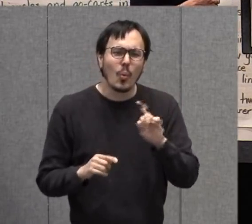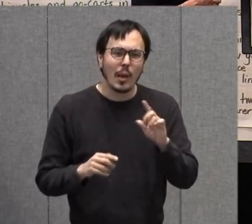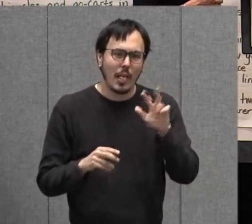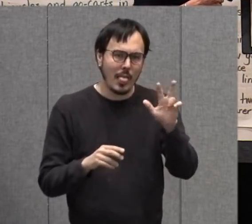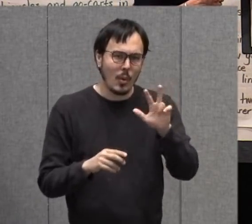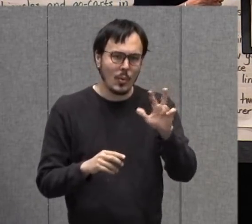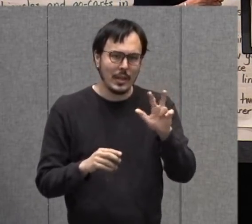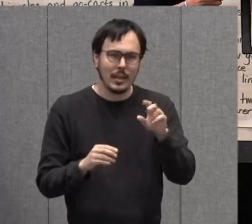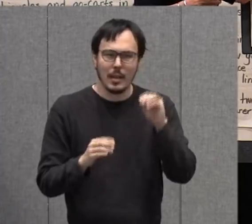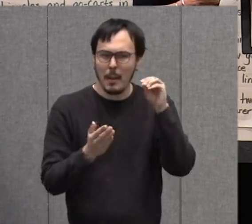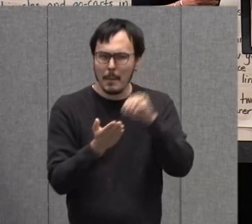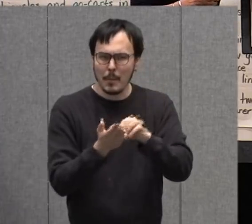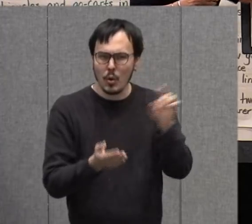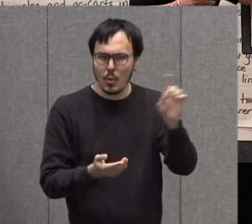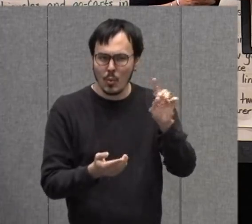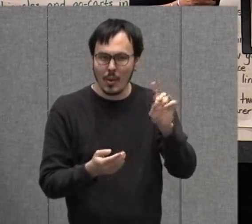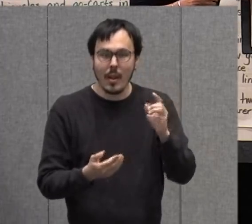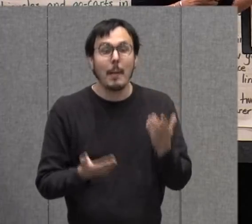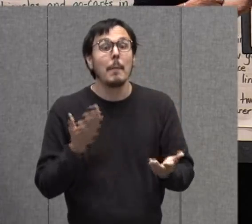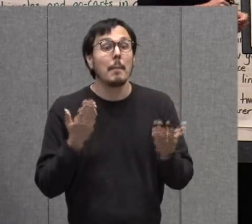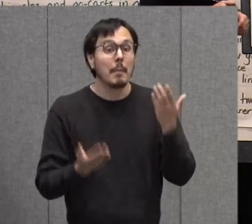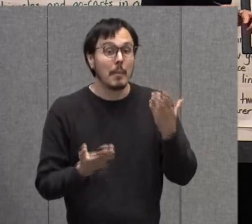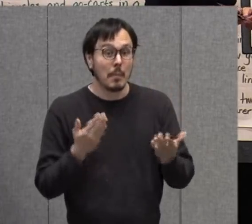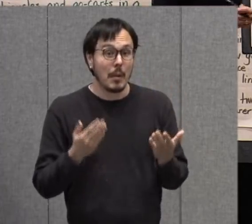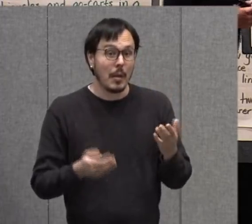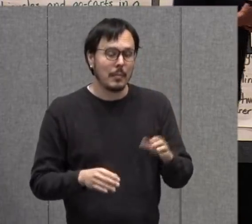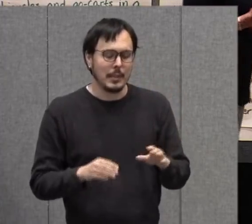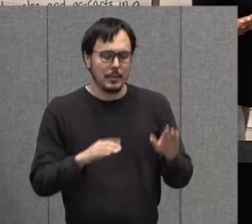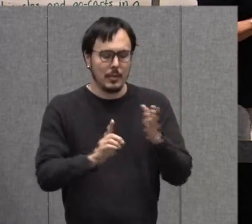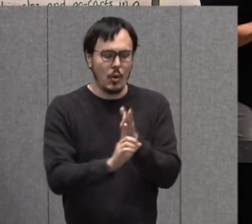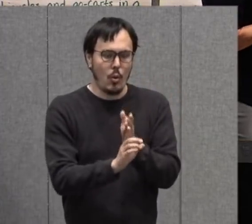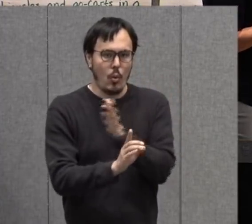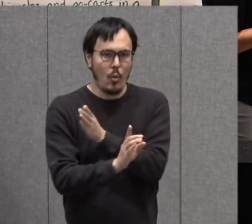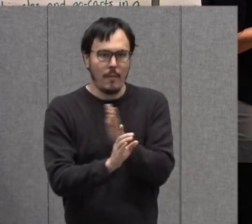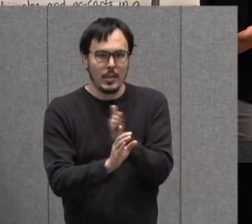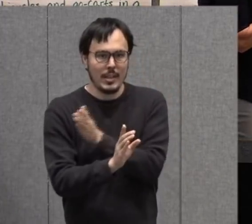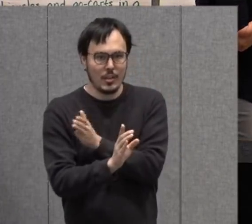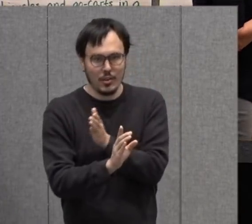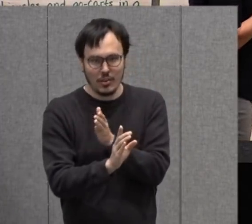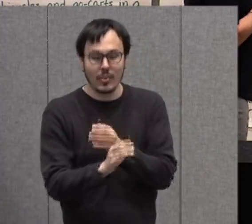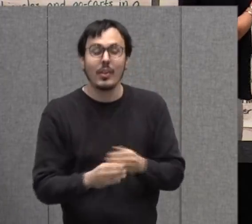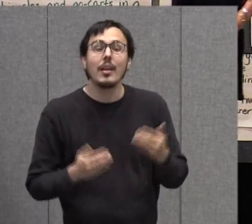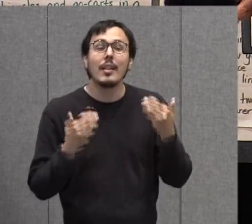Probably somewhere over here, okay. So, let's go ahead and start adding on.